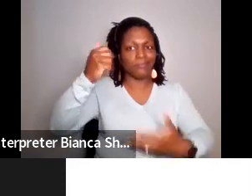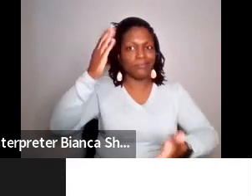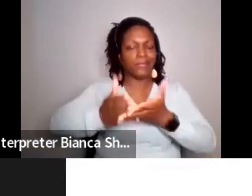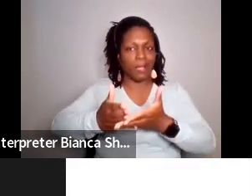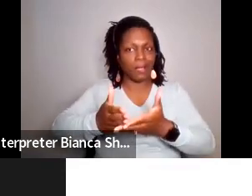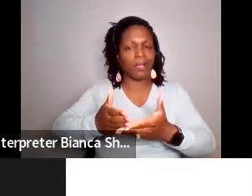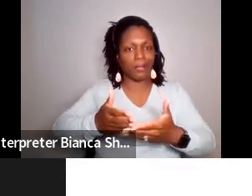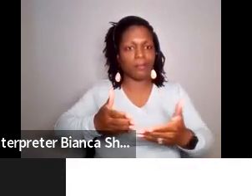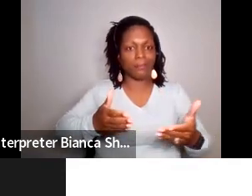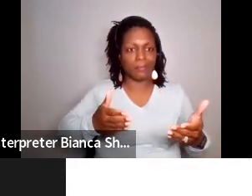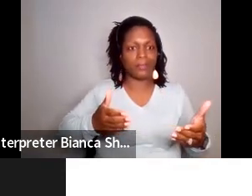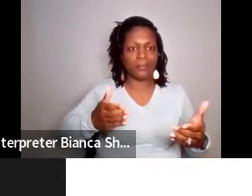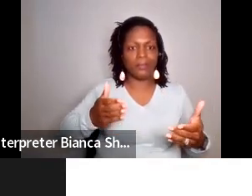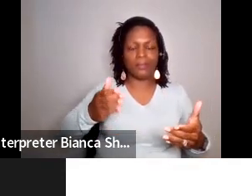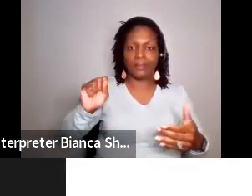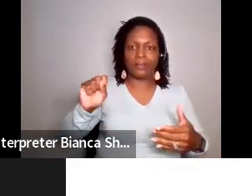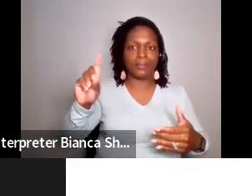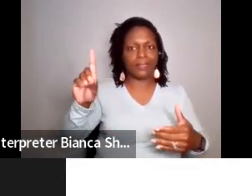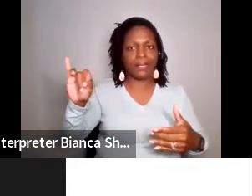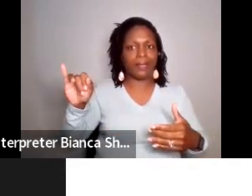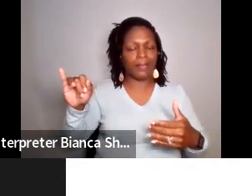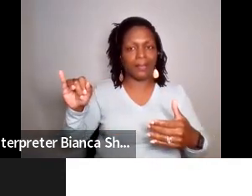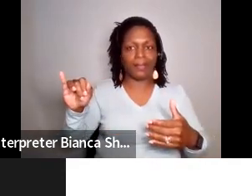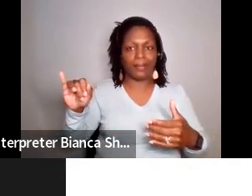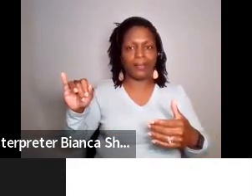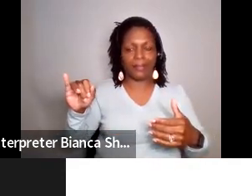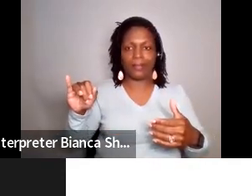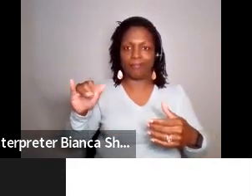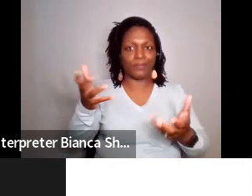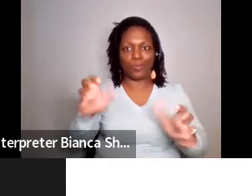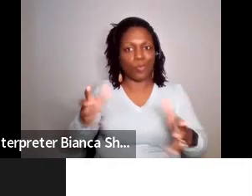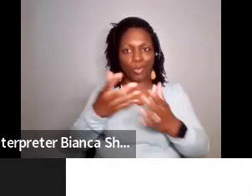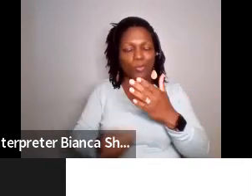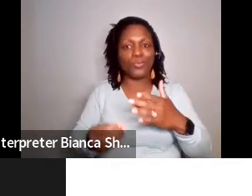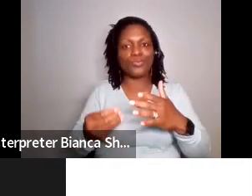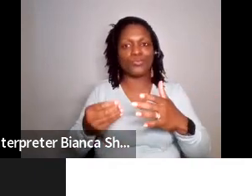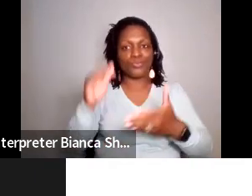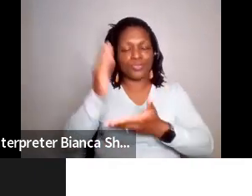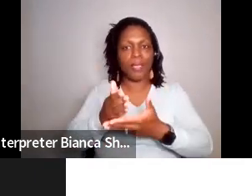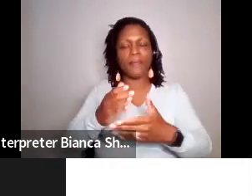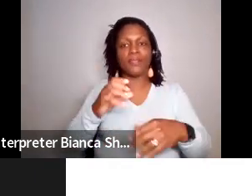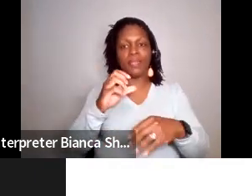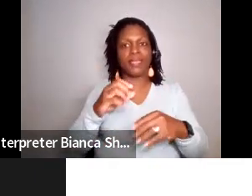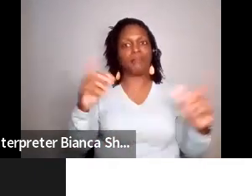At her a lot of myths and stuff, so I guess I just wanted to get the truth about going back to work.